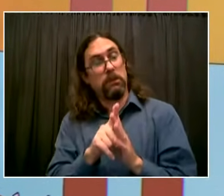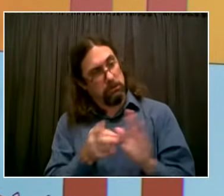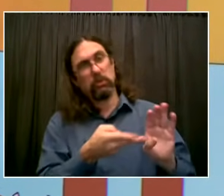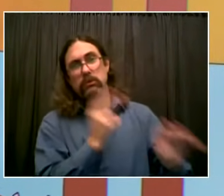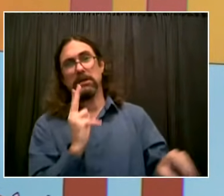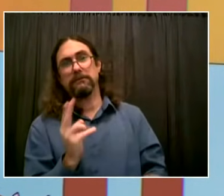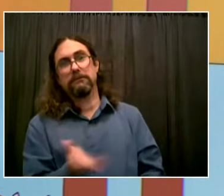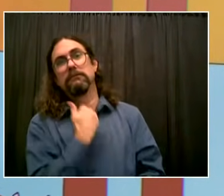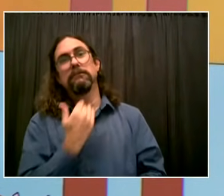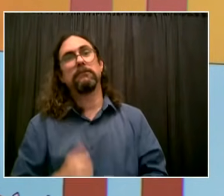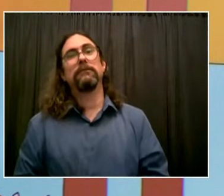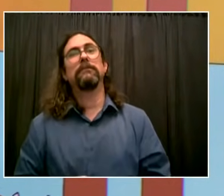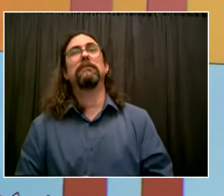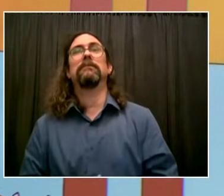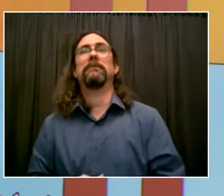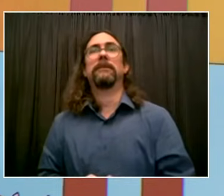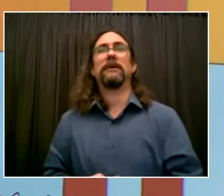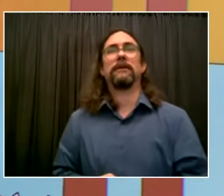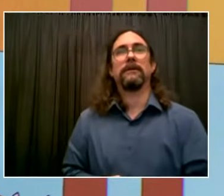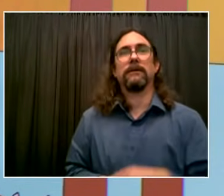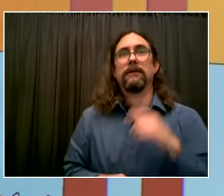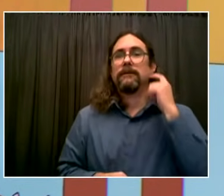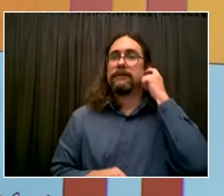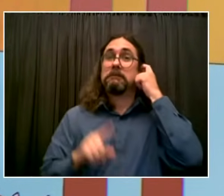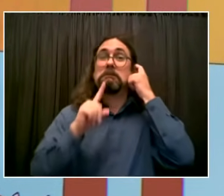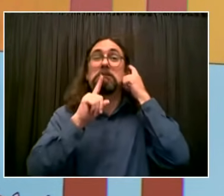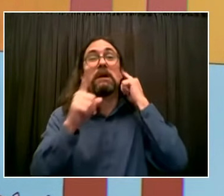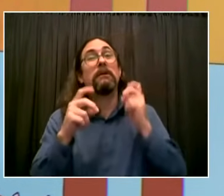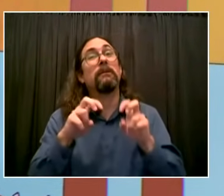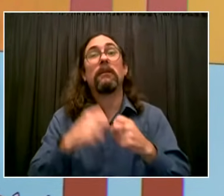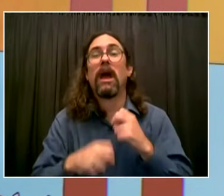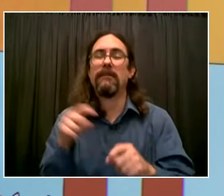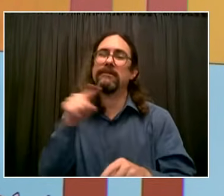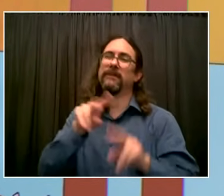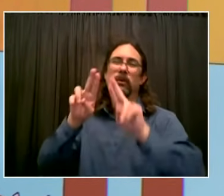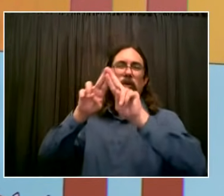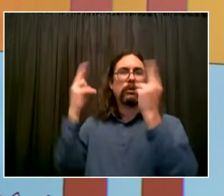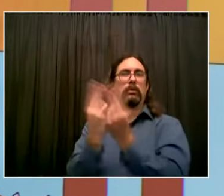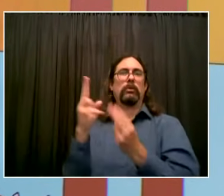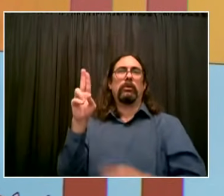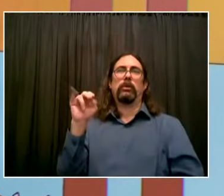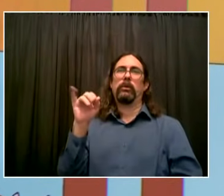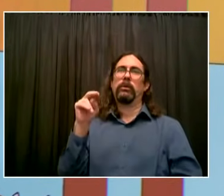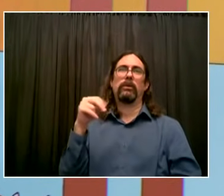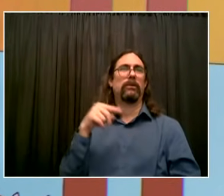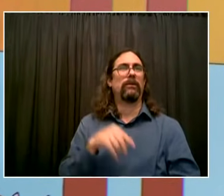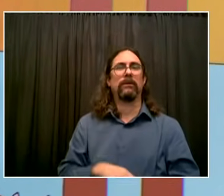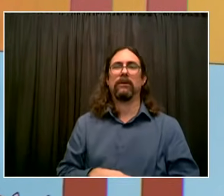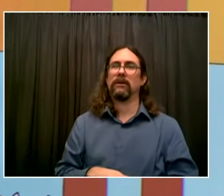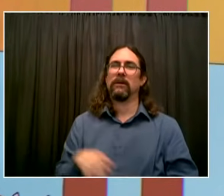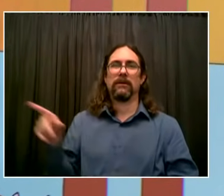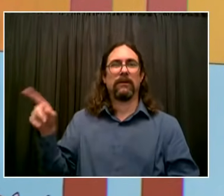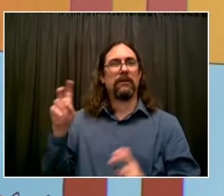AGAINST THE UNION IS CLEAR. THE UNION HAS■ç BEEN FOUNDATIONAL. THE UNION IS SUPPOSE TO HELP ENSURE PEOPLE